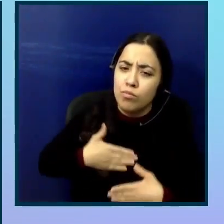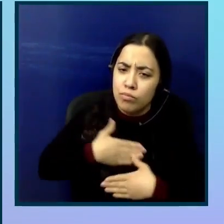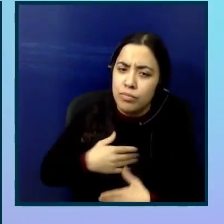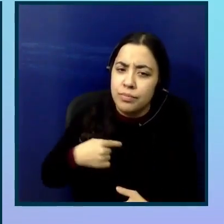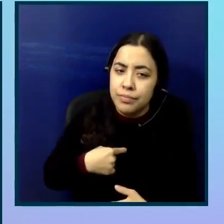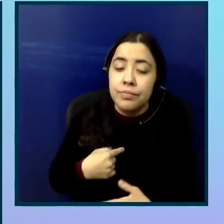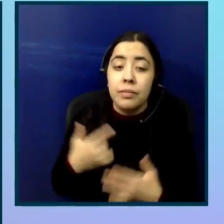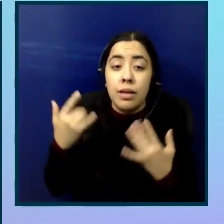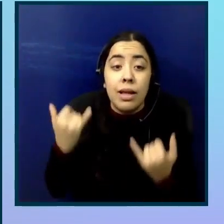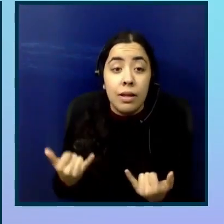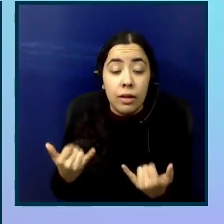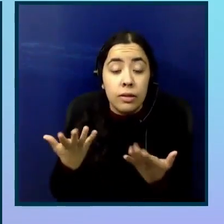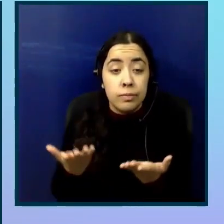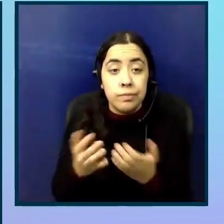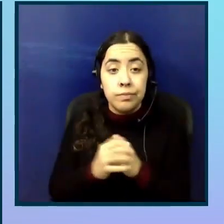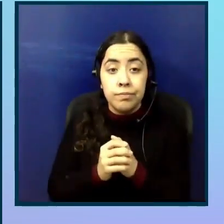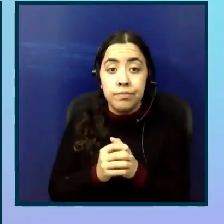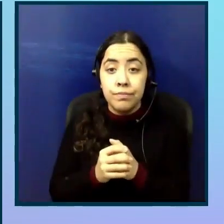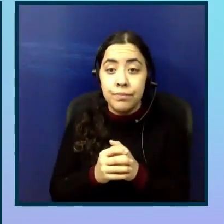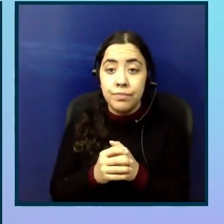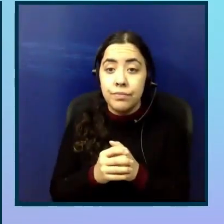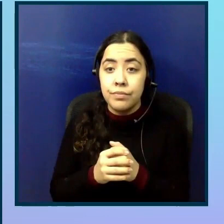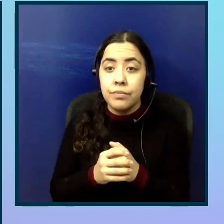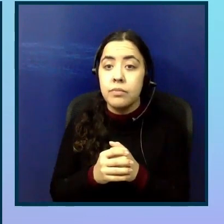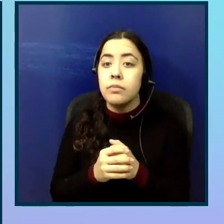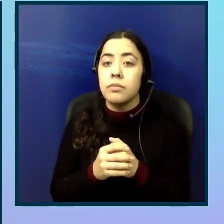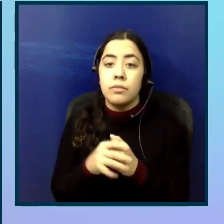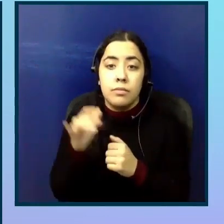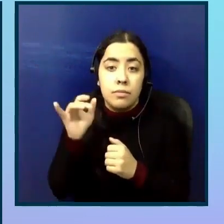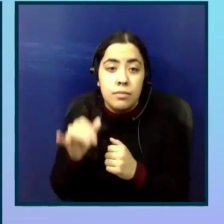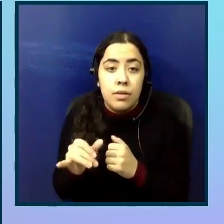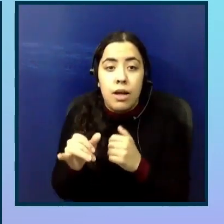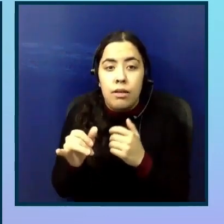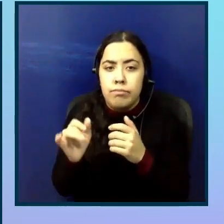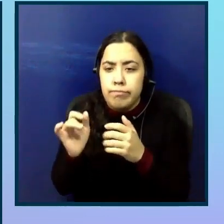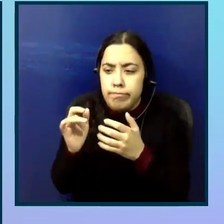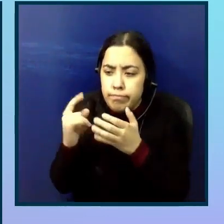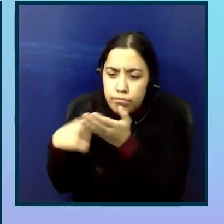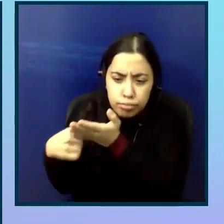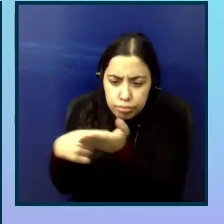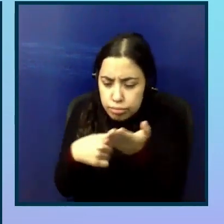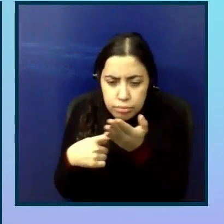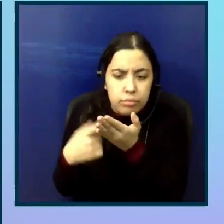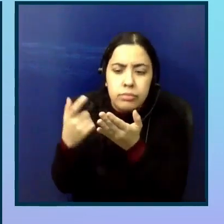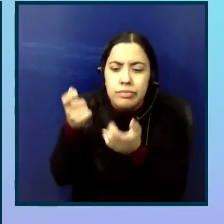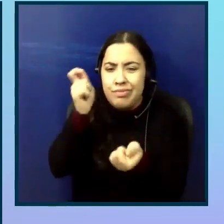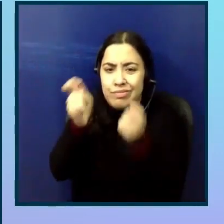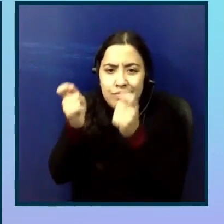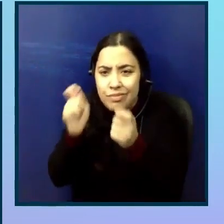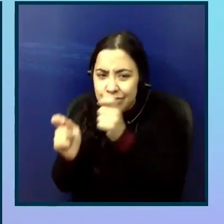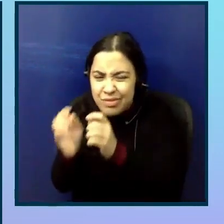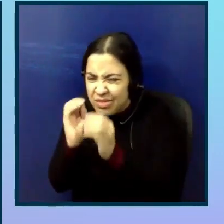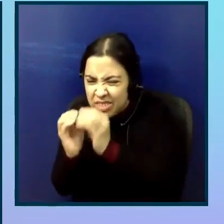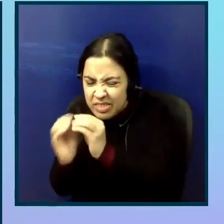So now after the remediation and then working together and the company opening up